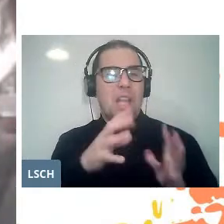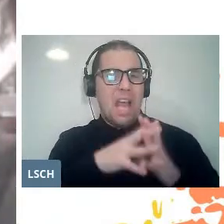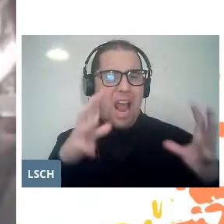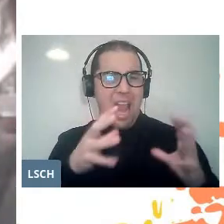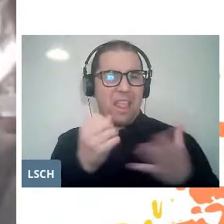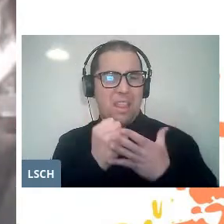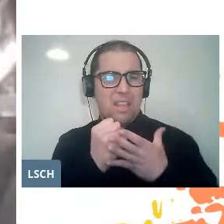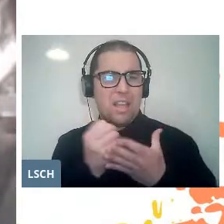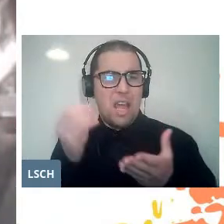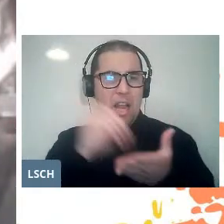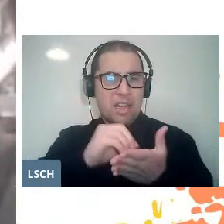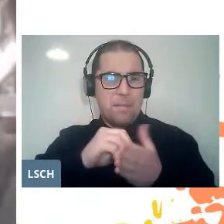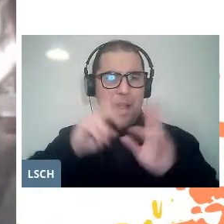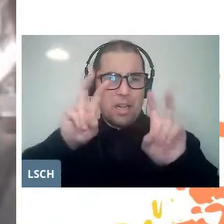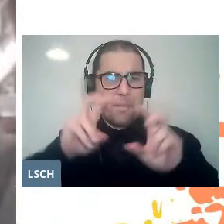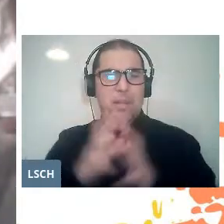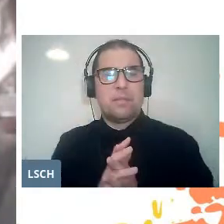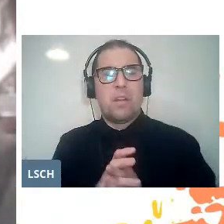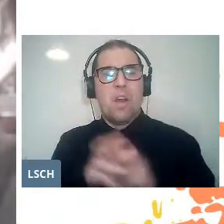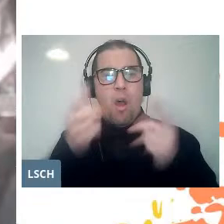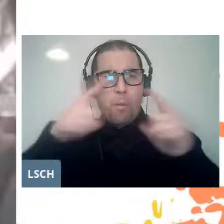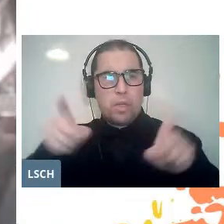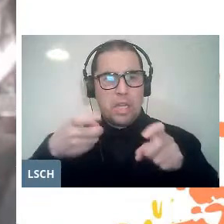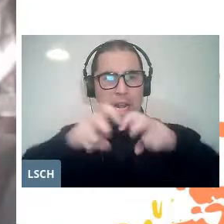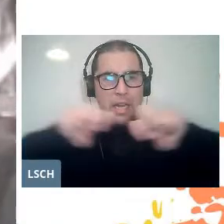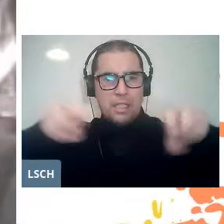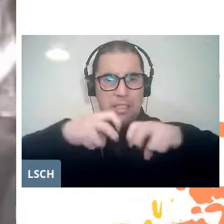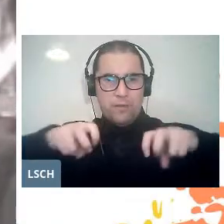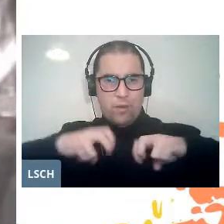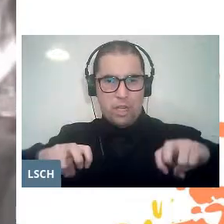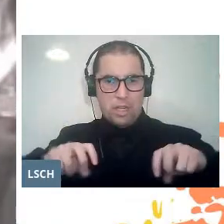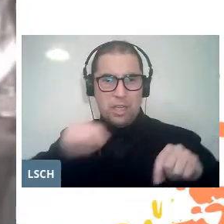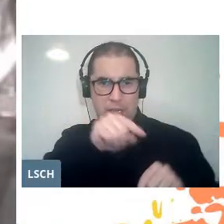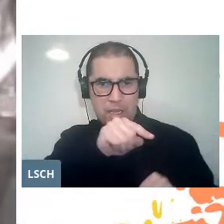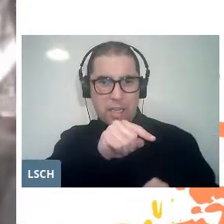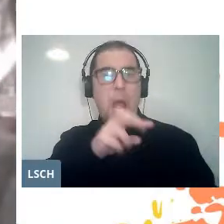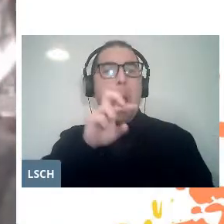to the symphonic genre, that he was called "the father of the symphony".